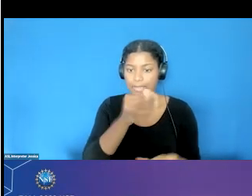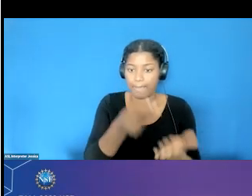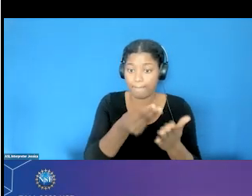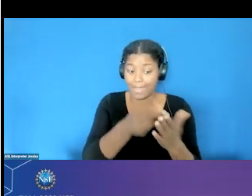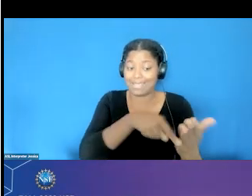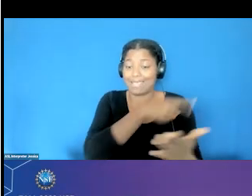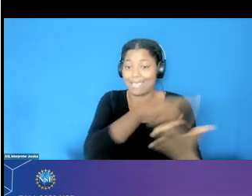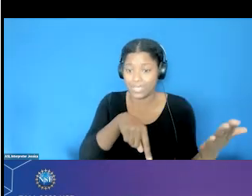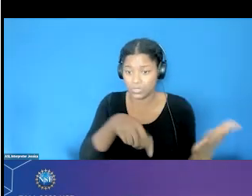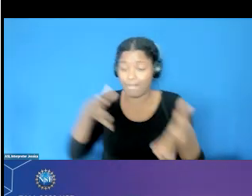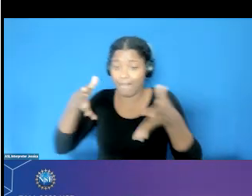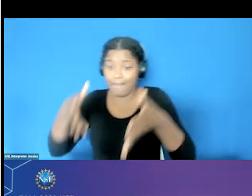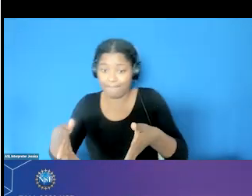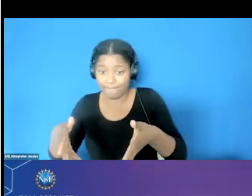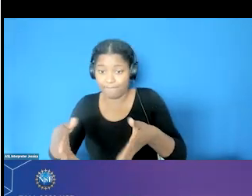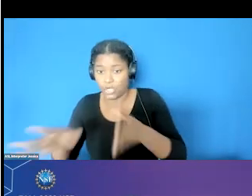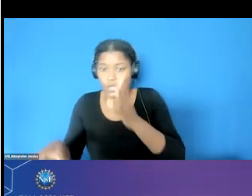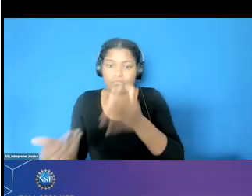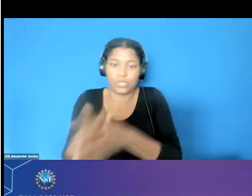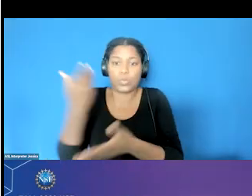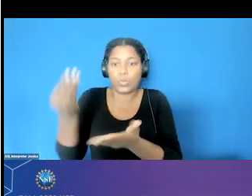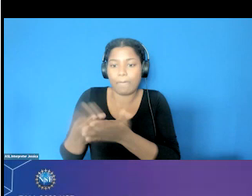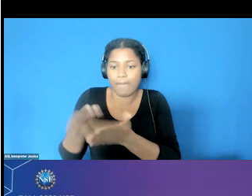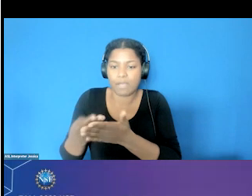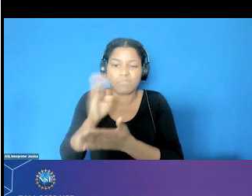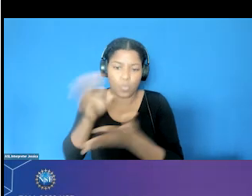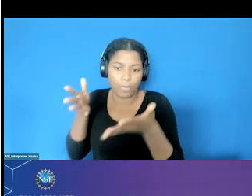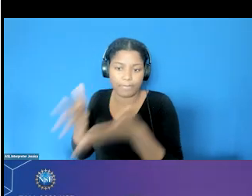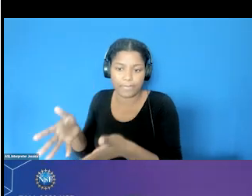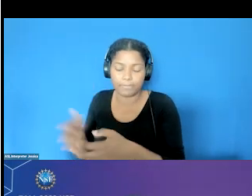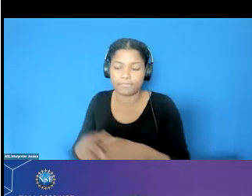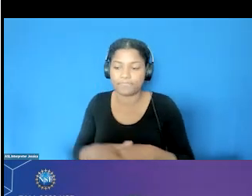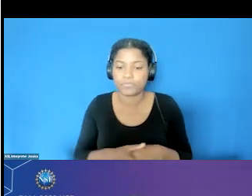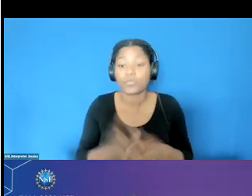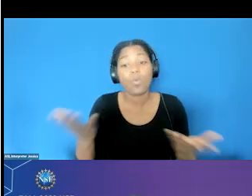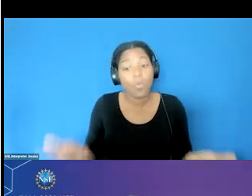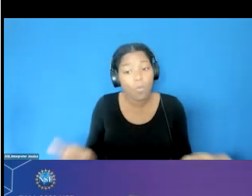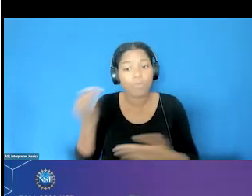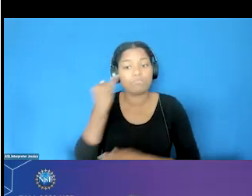Same thing with a continuing grant or a cooperative agreement where you're getting incremental funding.